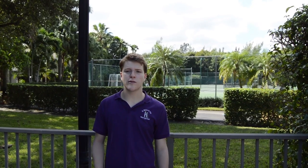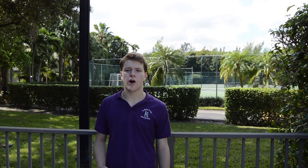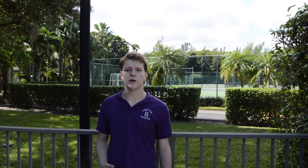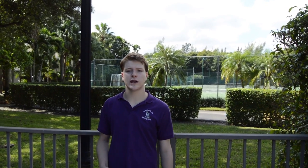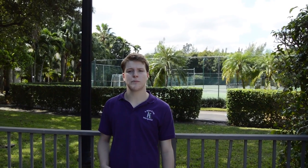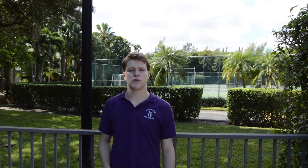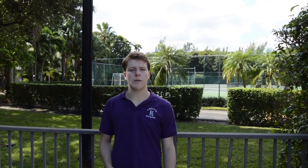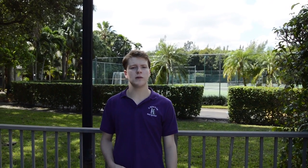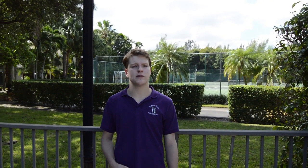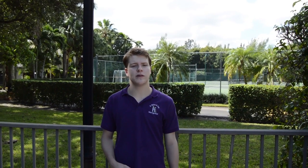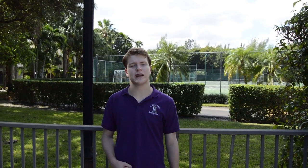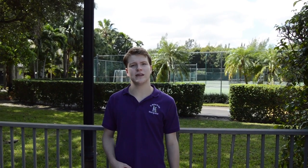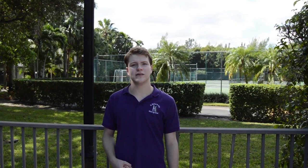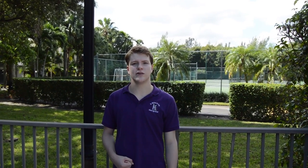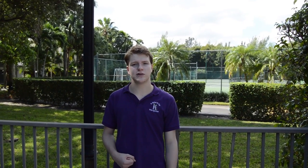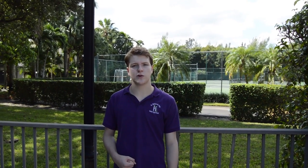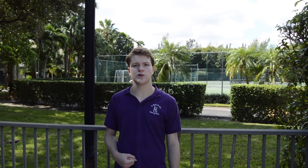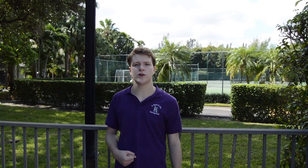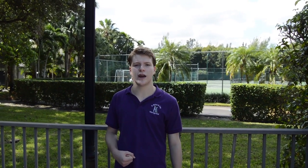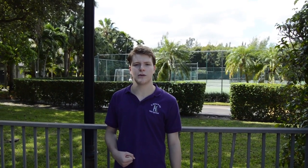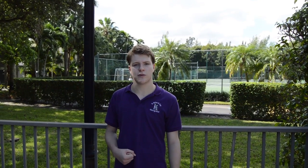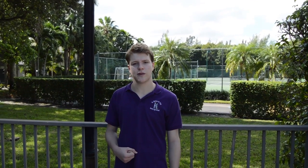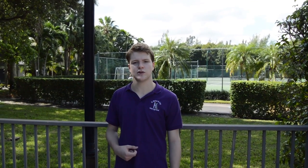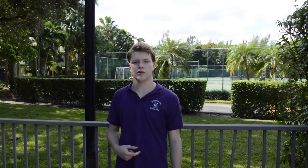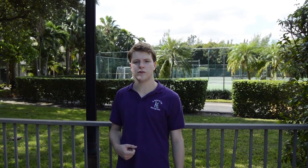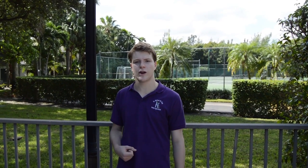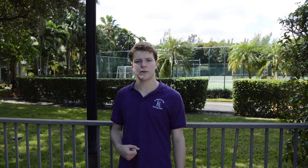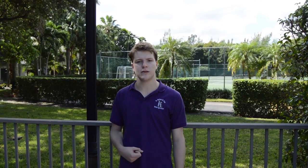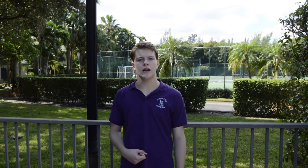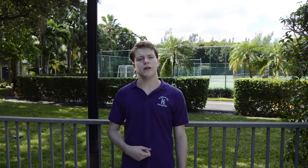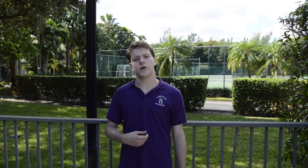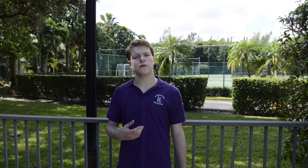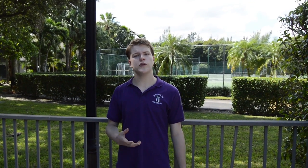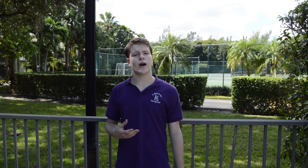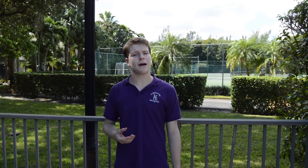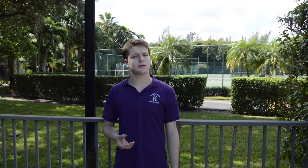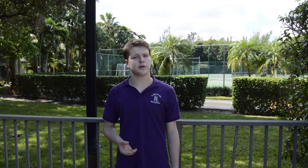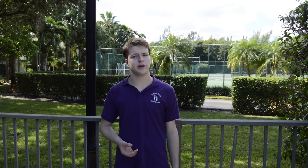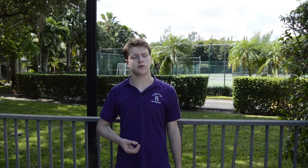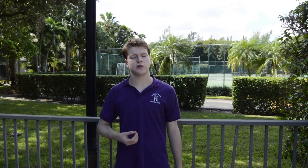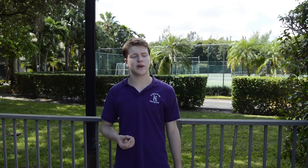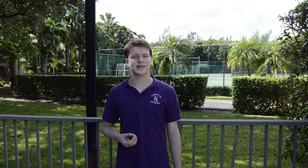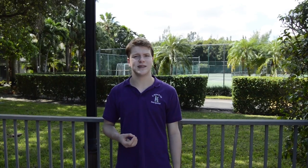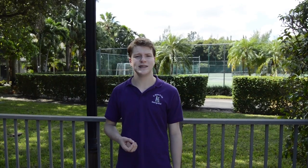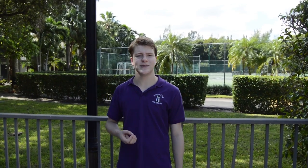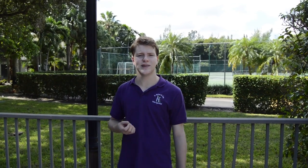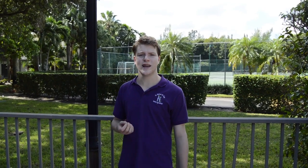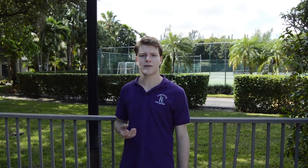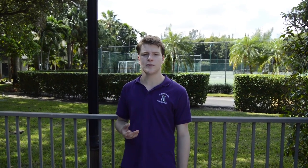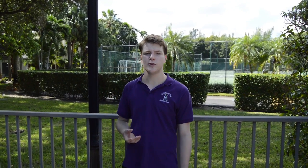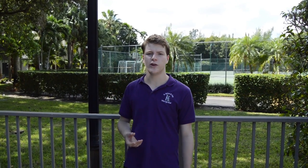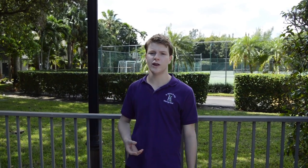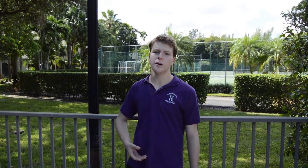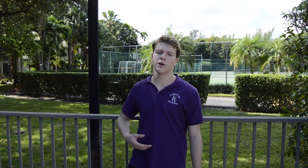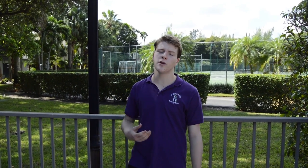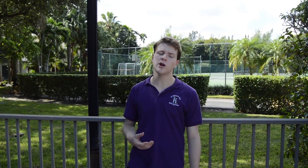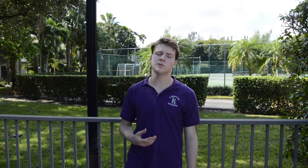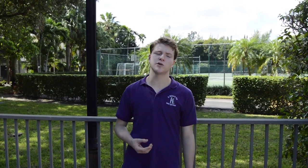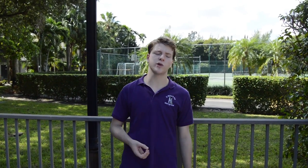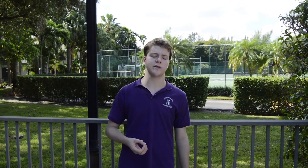people have a hard time properly fitting in to their social and professional environments. There are a few apps created to address the needs of the deaf community, but a large majority